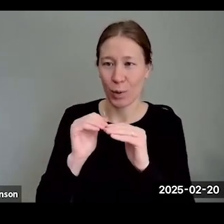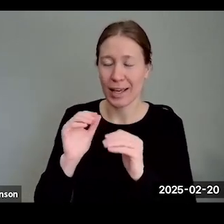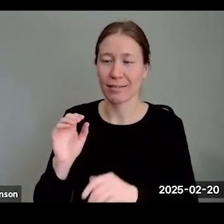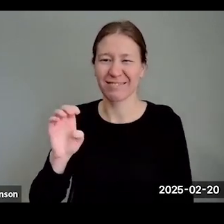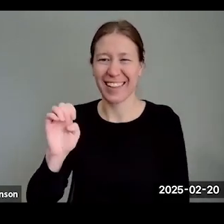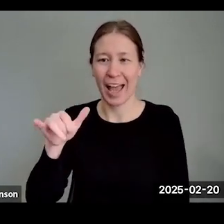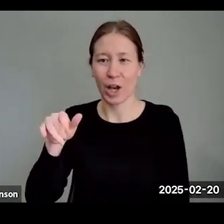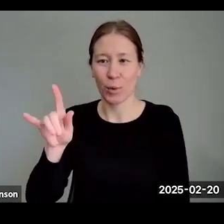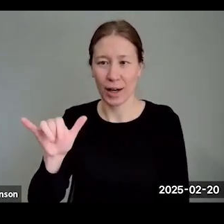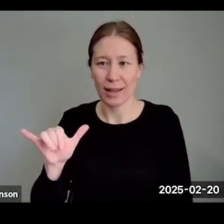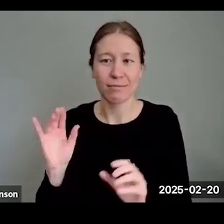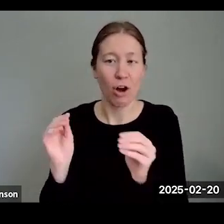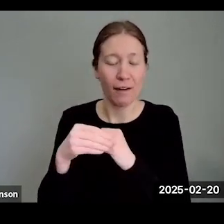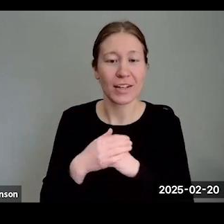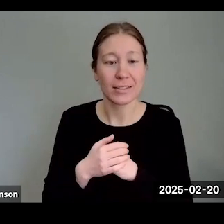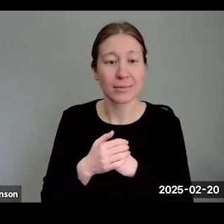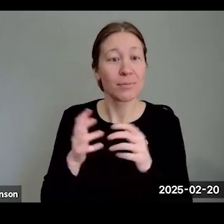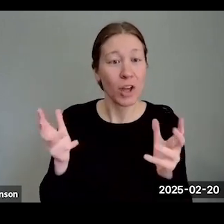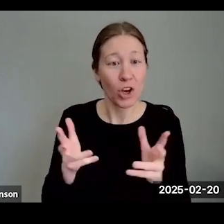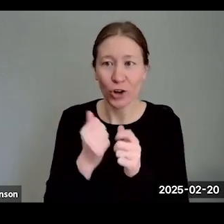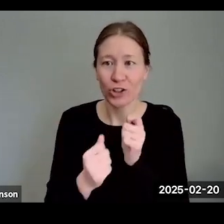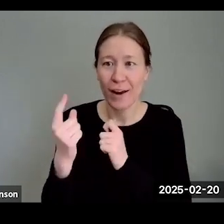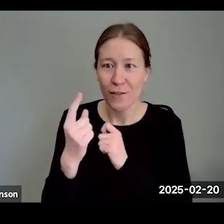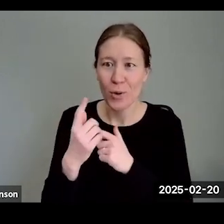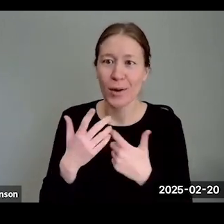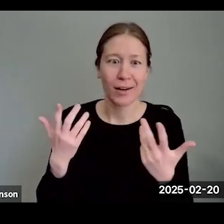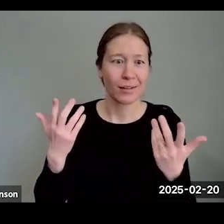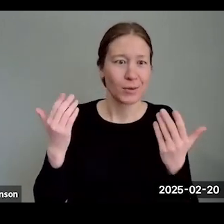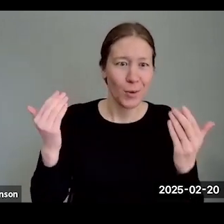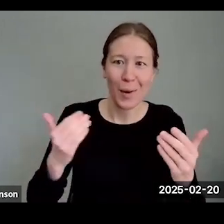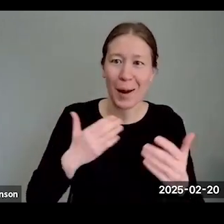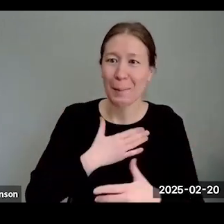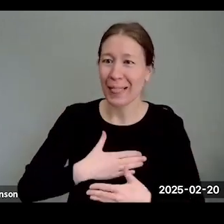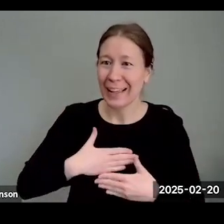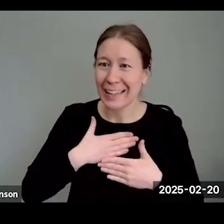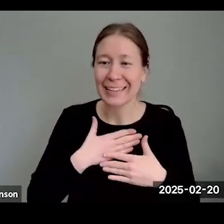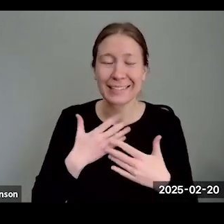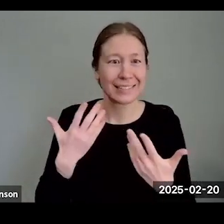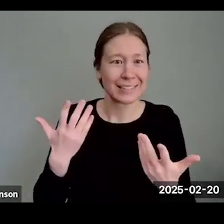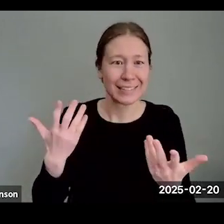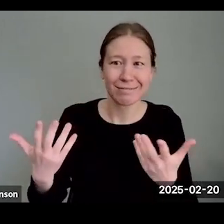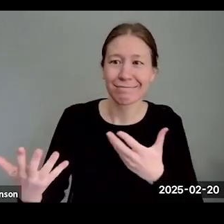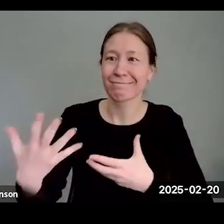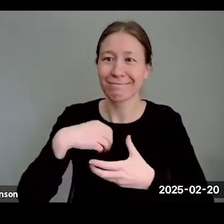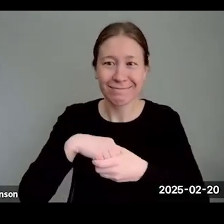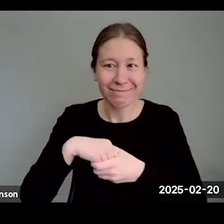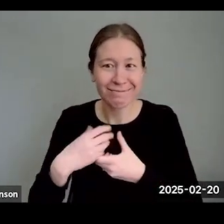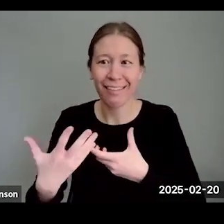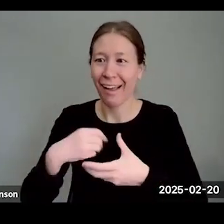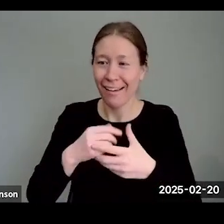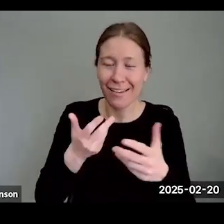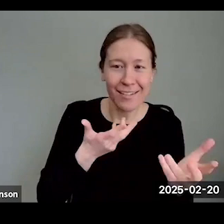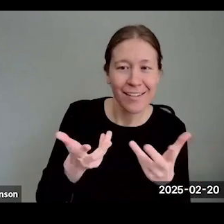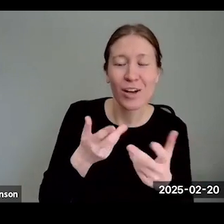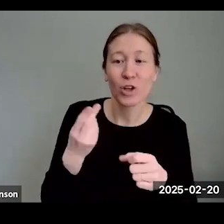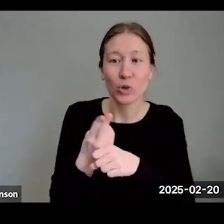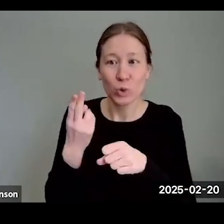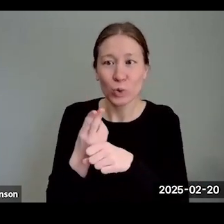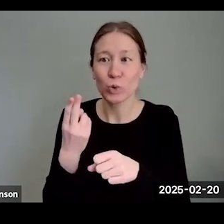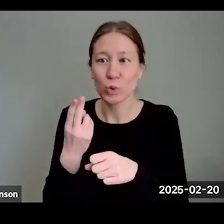And we also wanna encourage everybody attending to please engage. Questions are encouraged. Again, use that Q&A feature. If you're thinking about it,